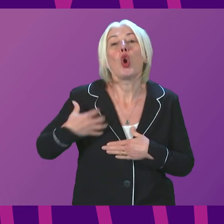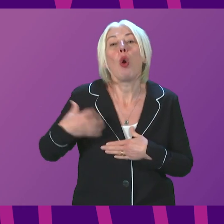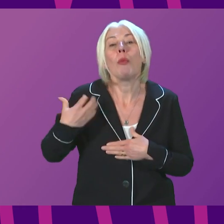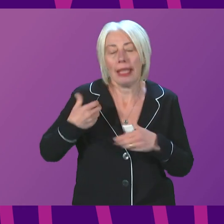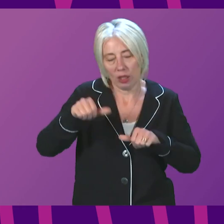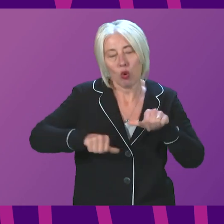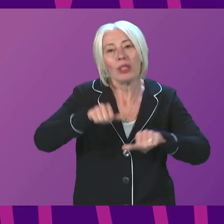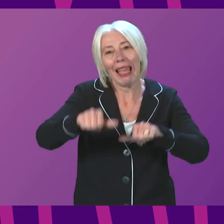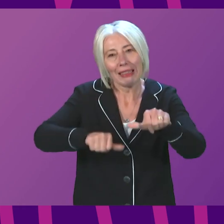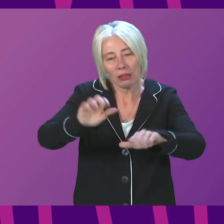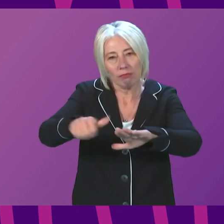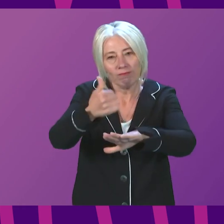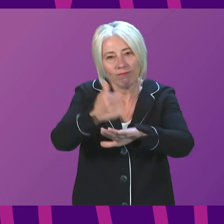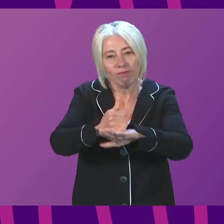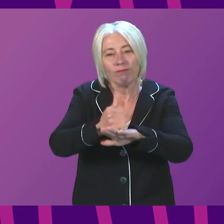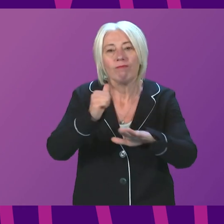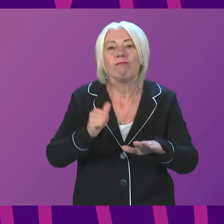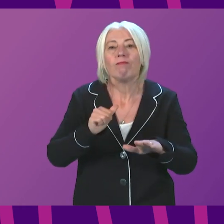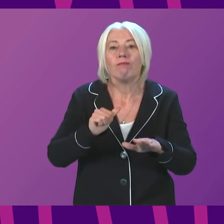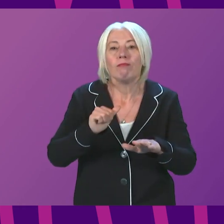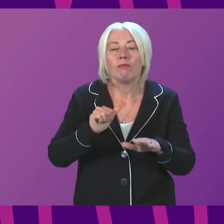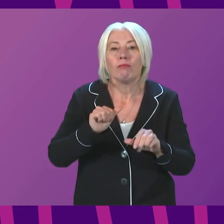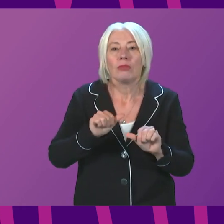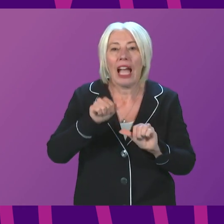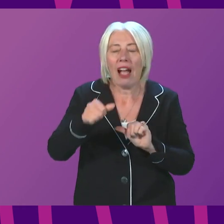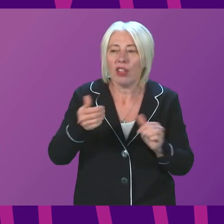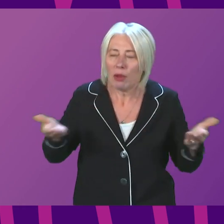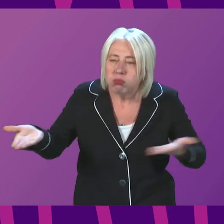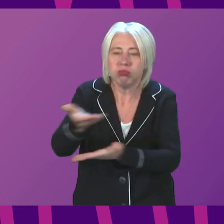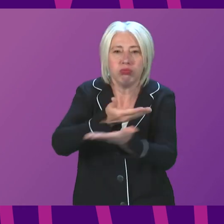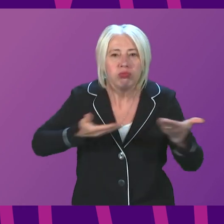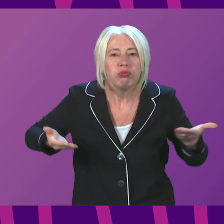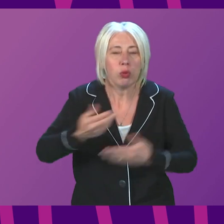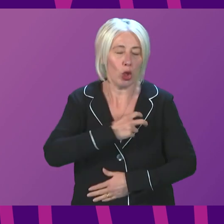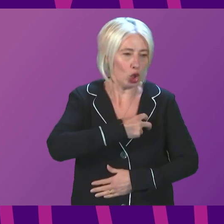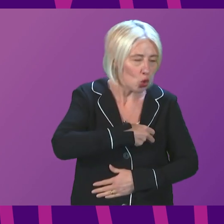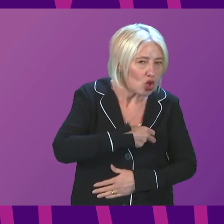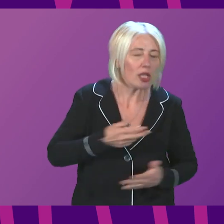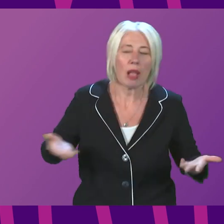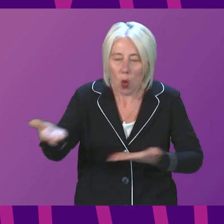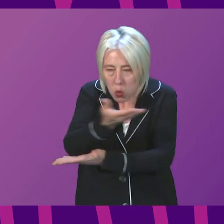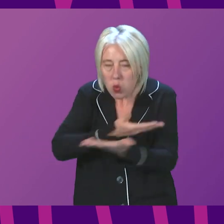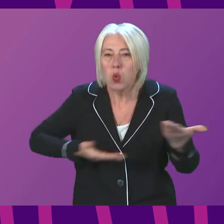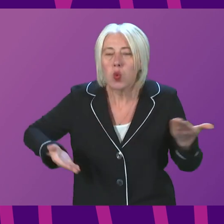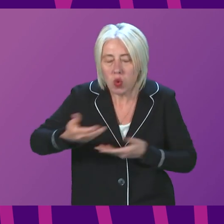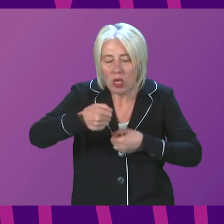put in place after very elaborate consultation of trade unions to ensure that we have a process